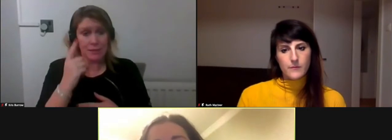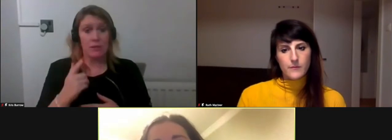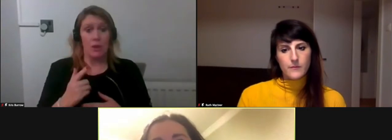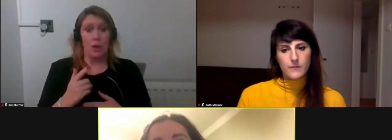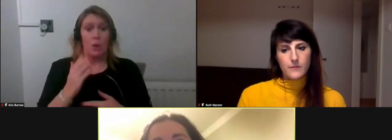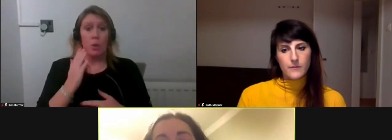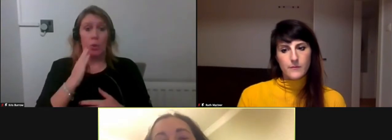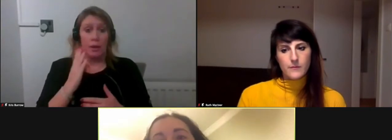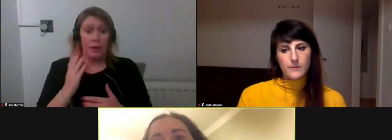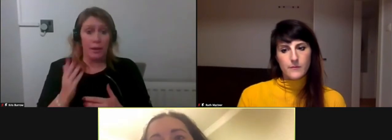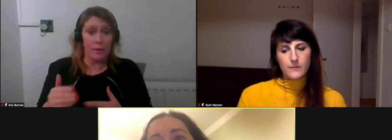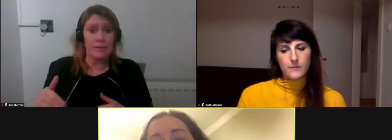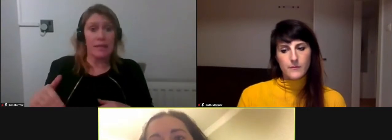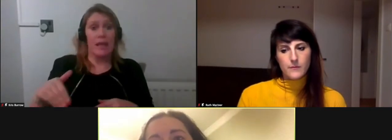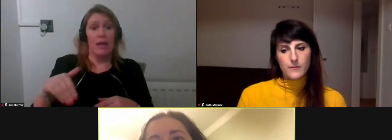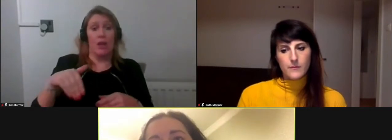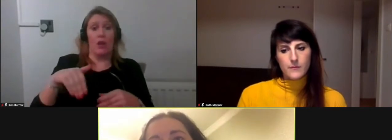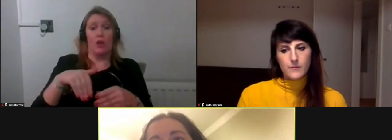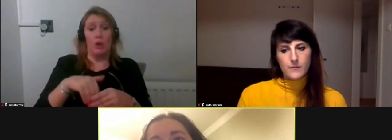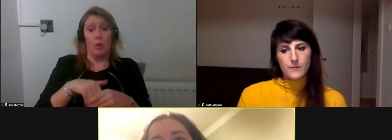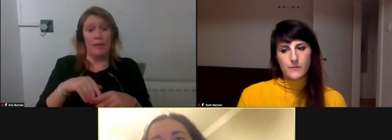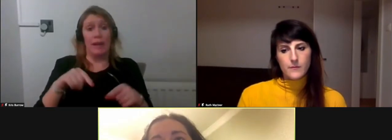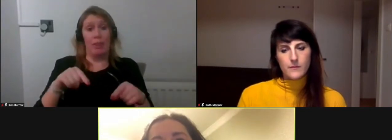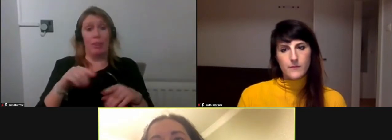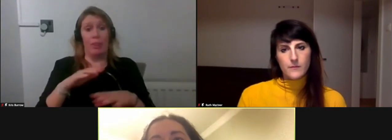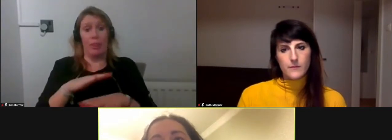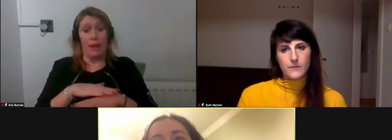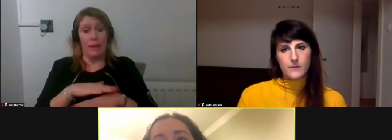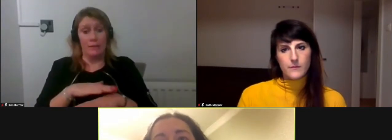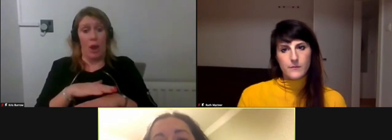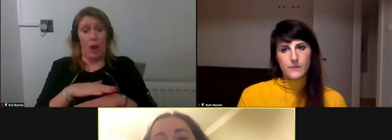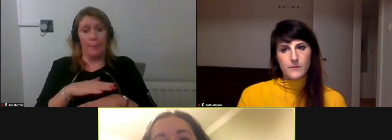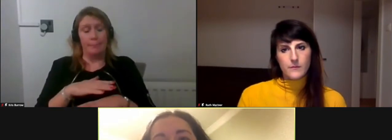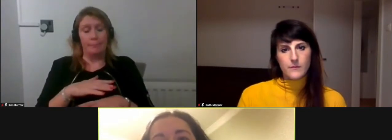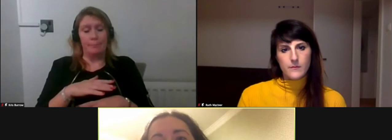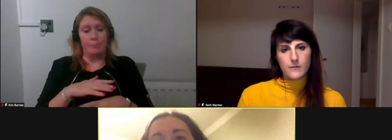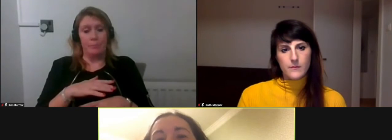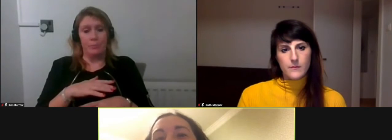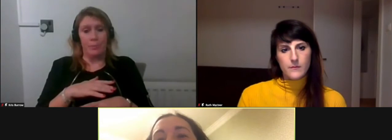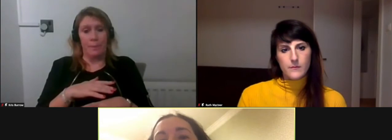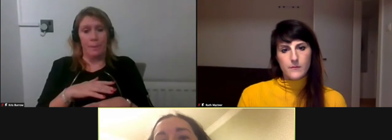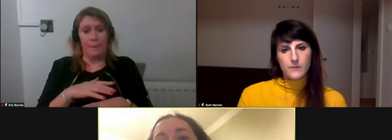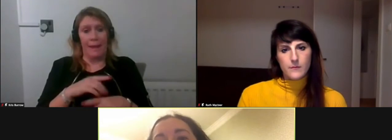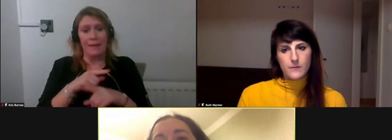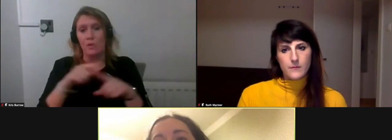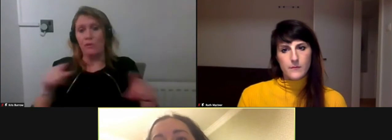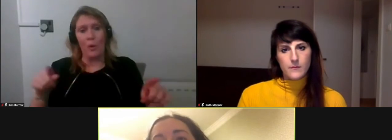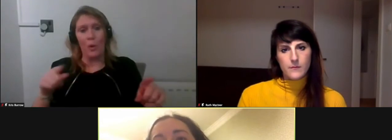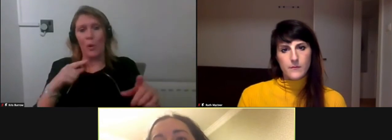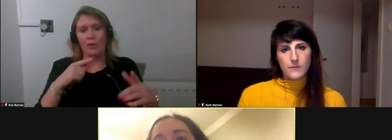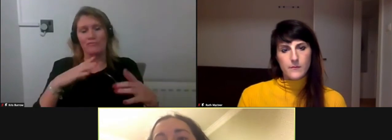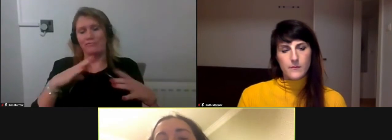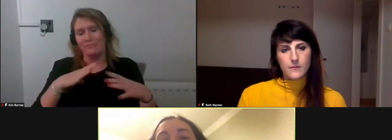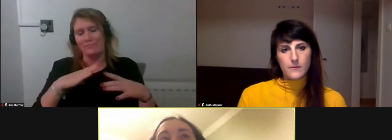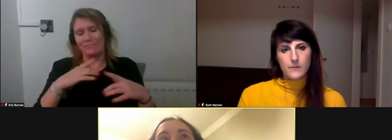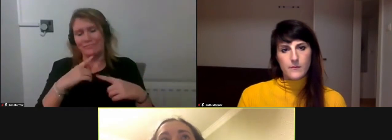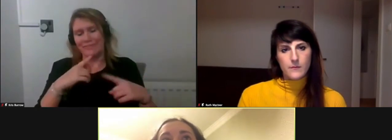and we were at this stage very much focused on creating, as everyone has said already, this sort of almost like a radio,